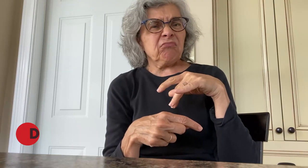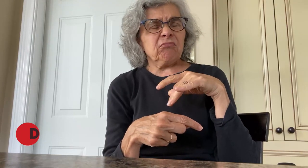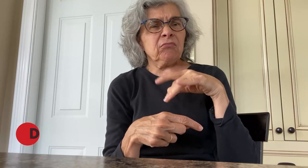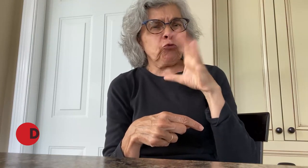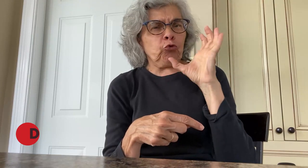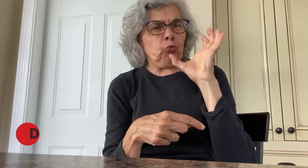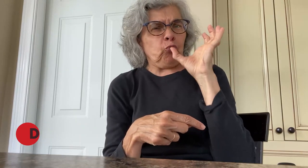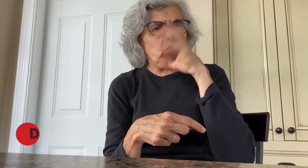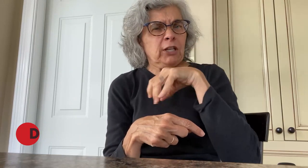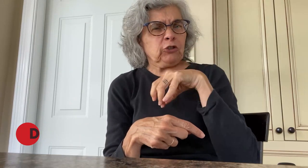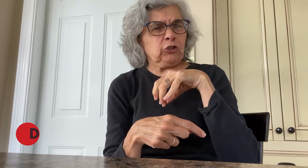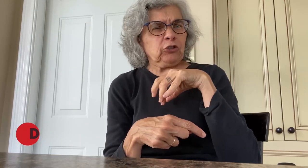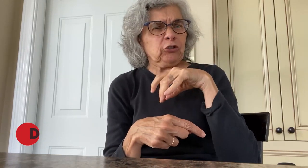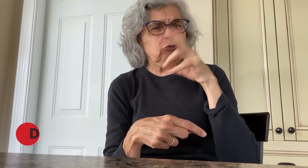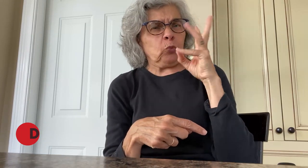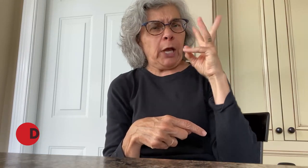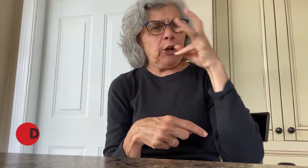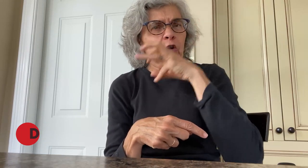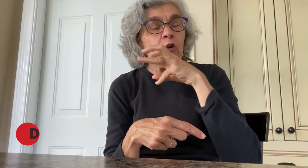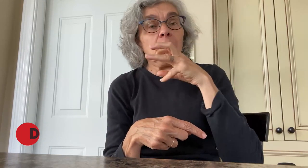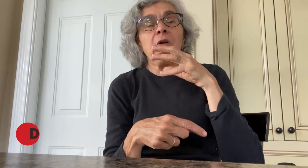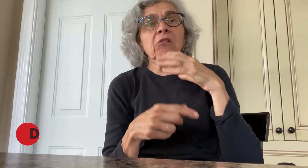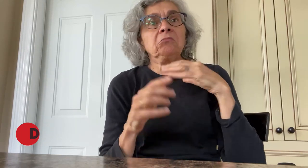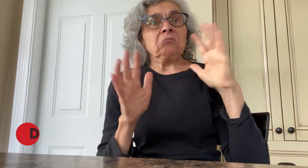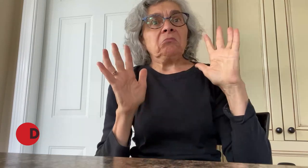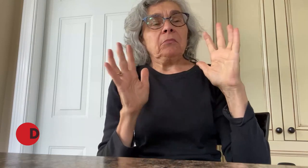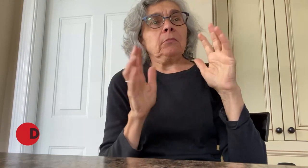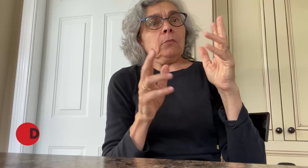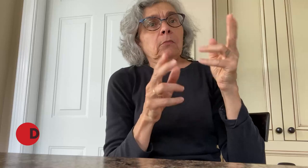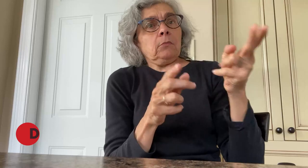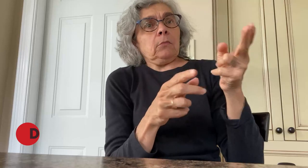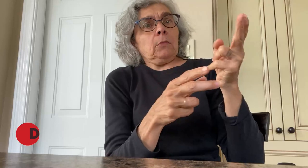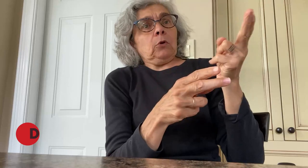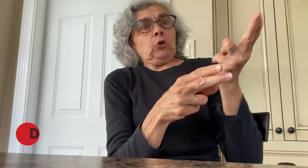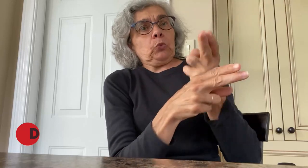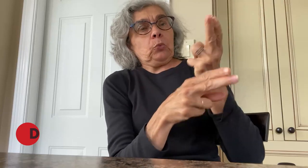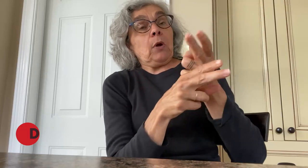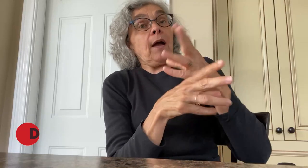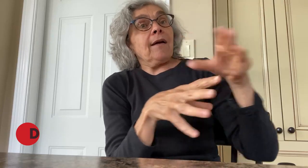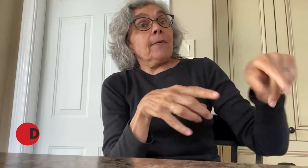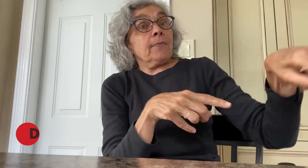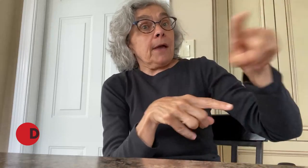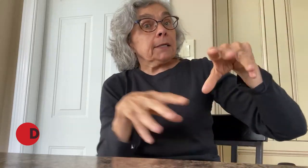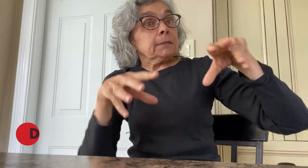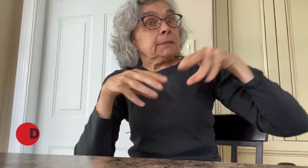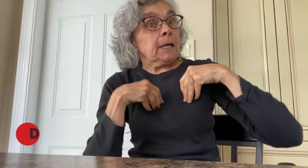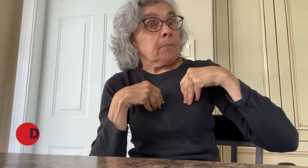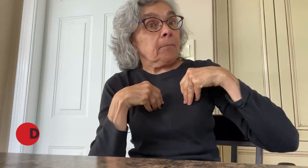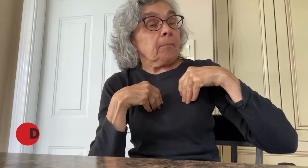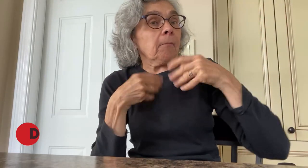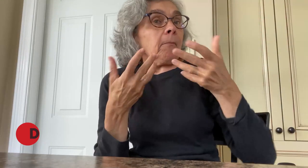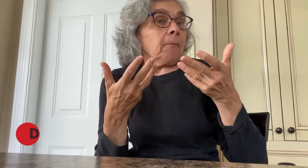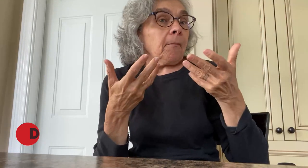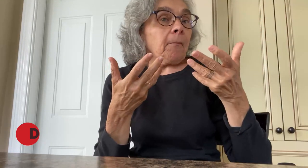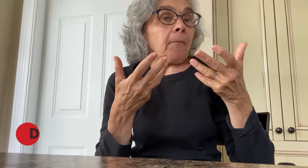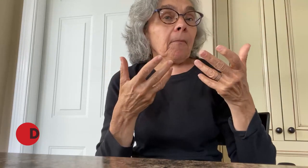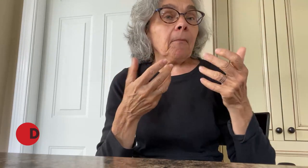or if we considered it strange or weird… as long as they used and accepted the sign.